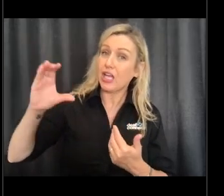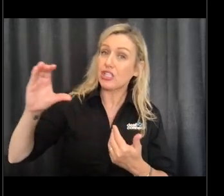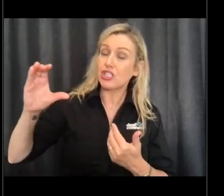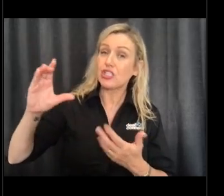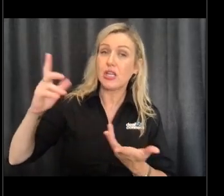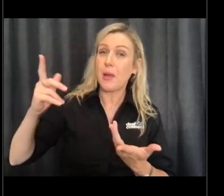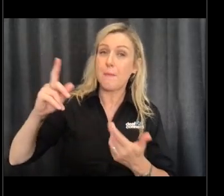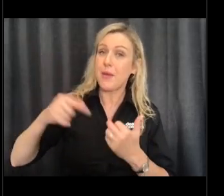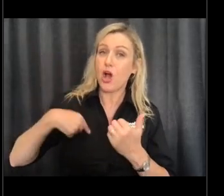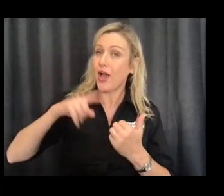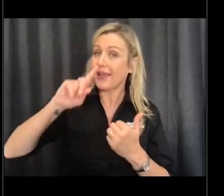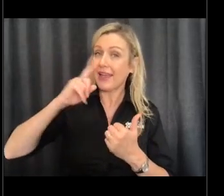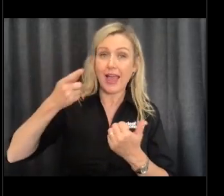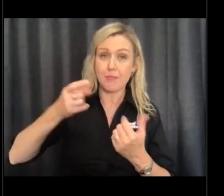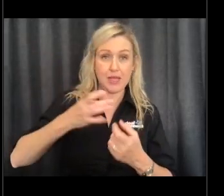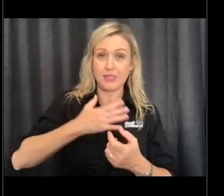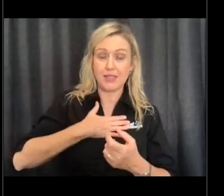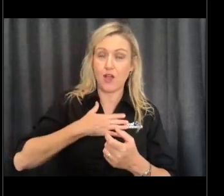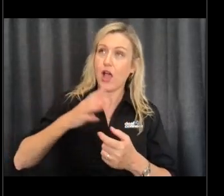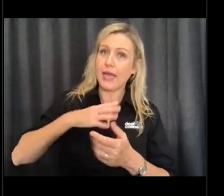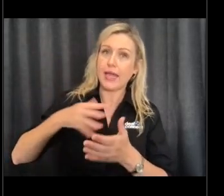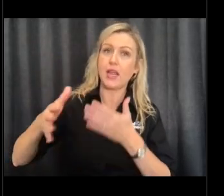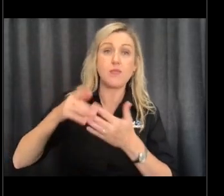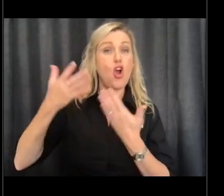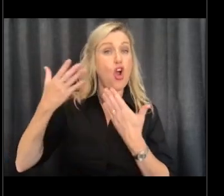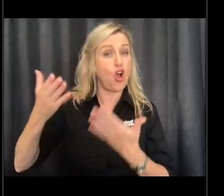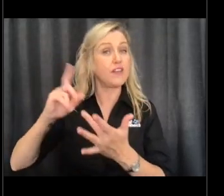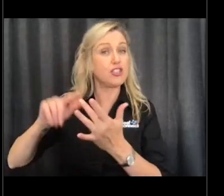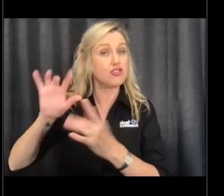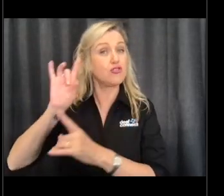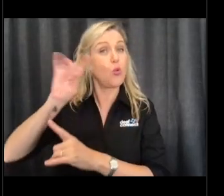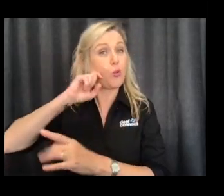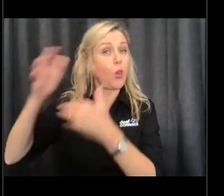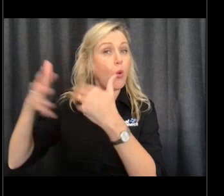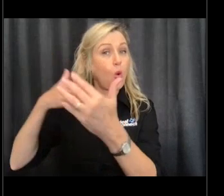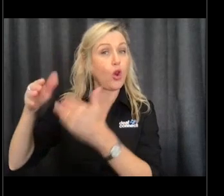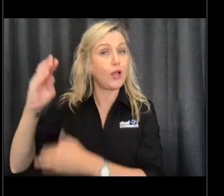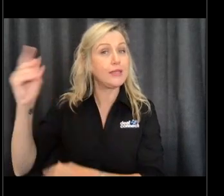to help you when you're in that vulnerable position and not able to do it yourself because